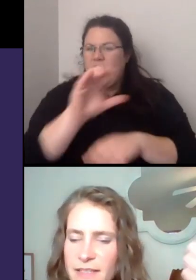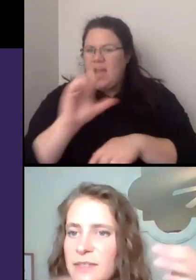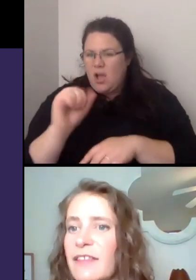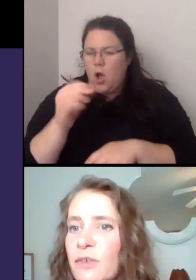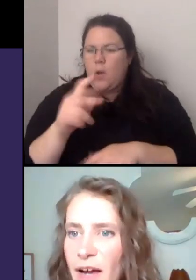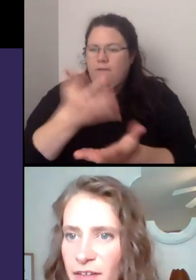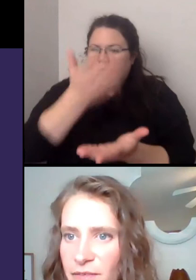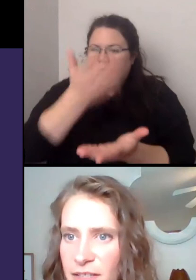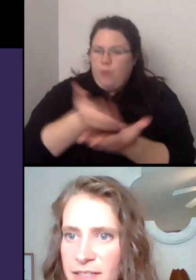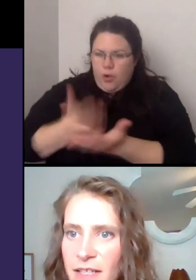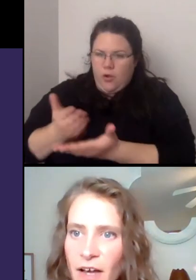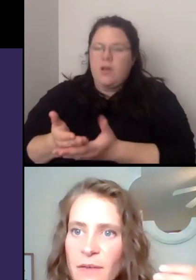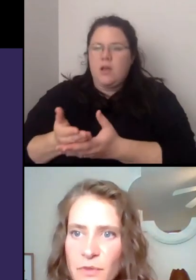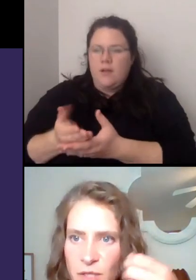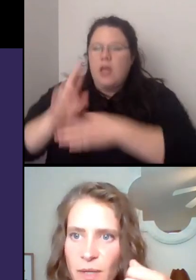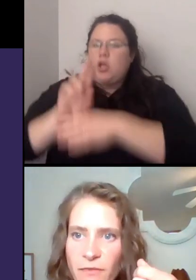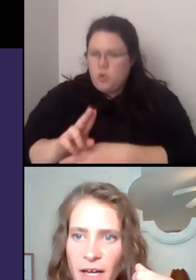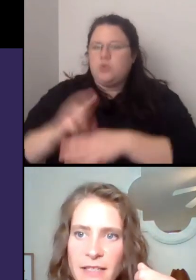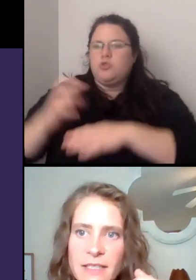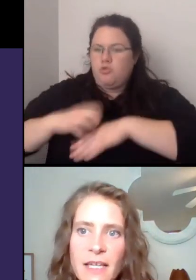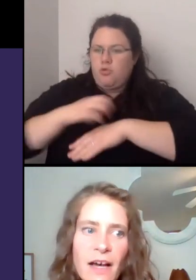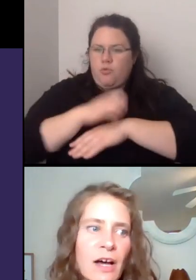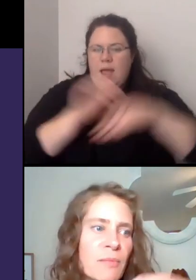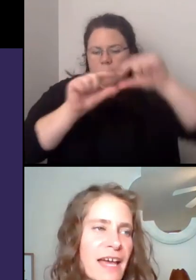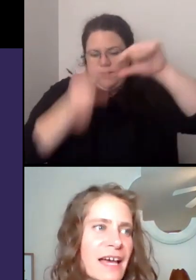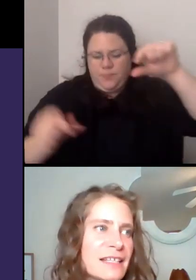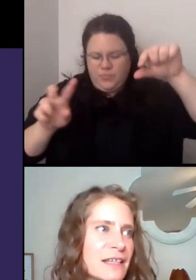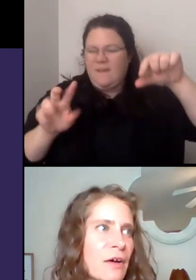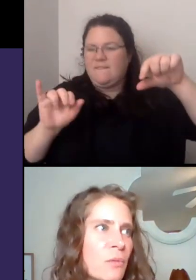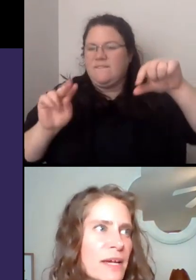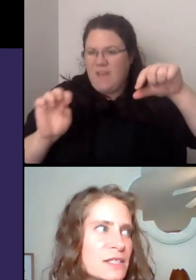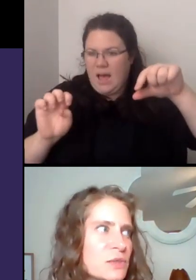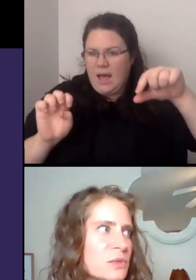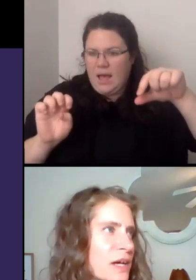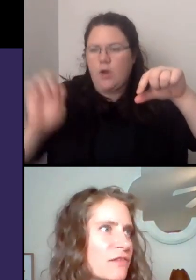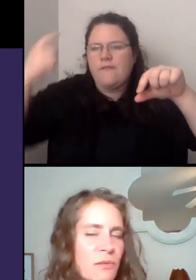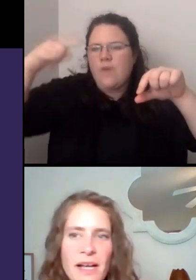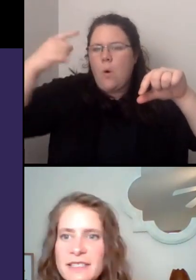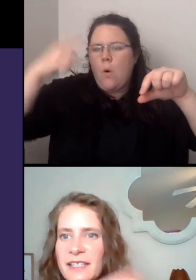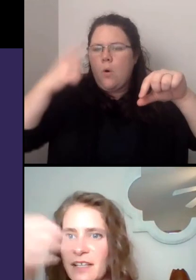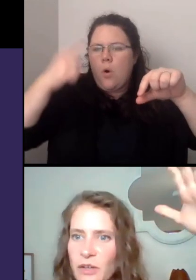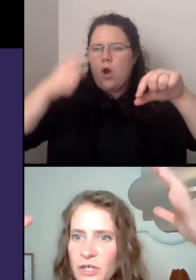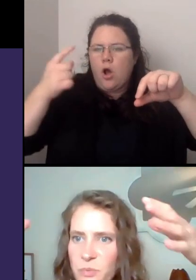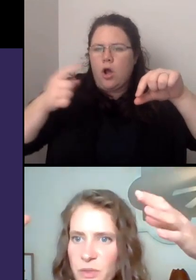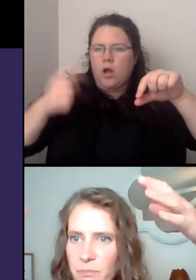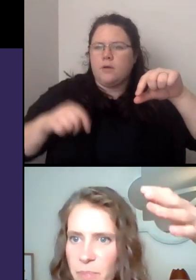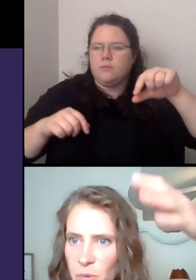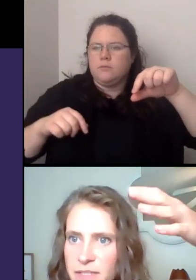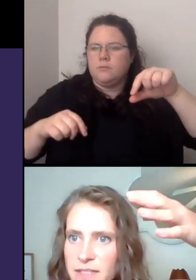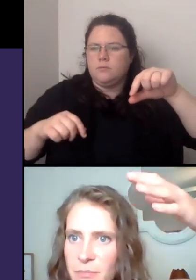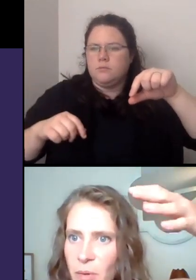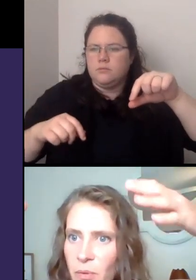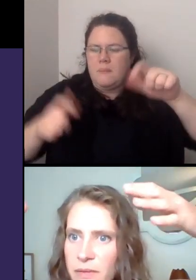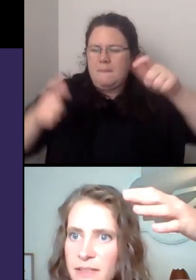...there's ethnographic evidence of them using grape vines as ways to kind of erect large wooden post and poles.